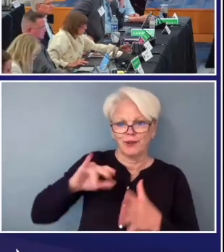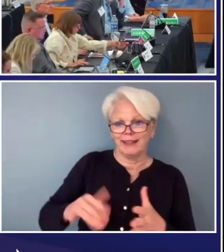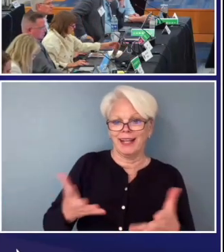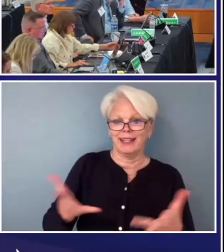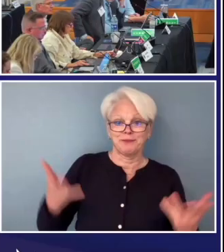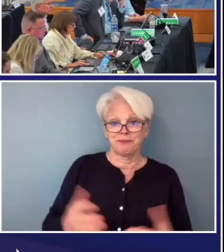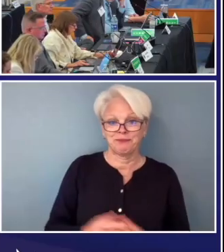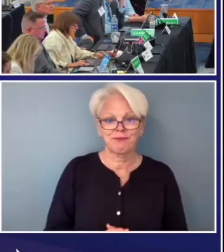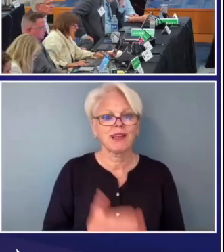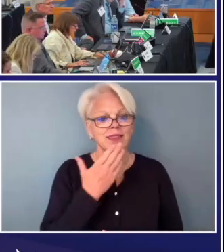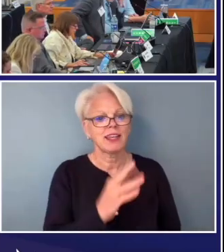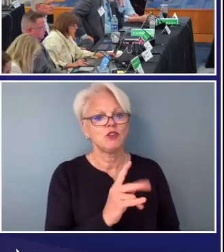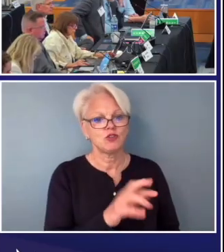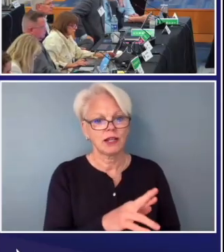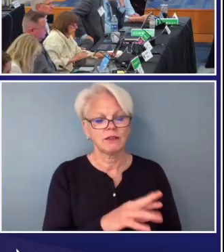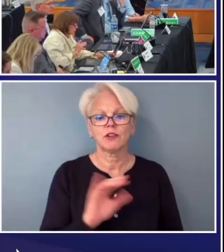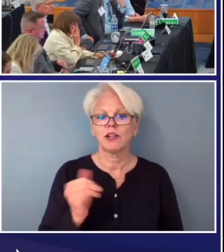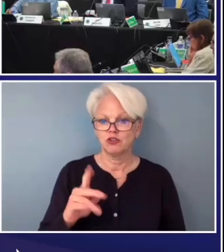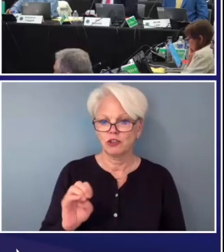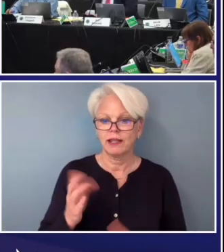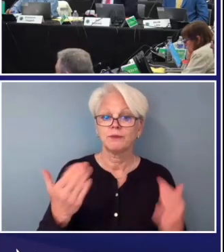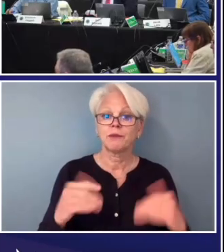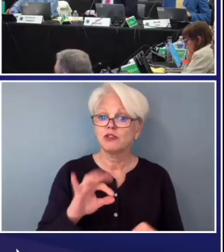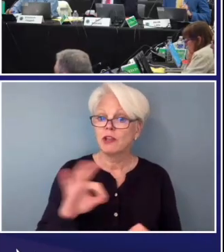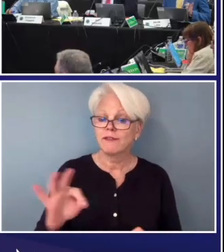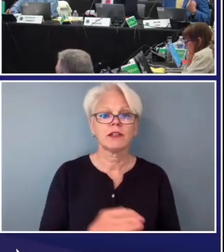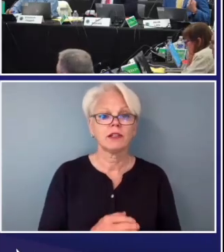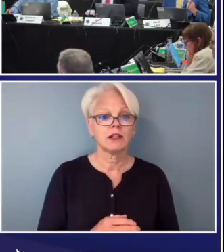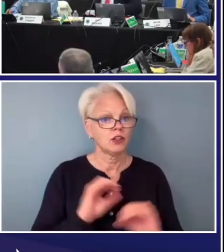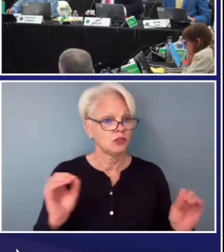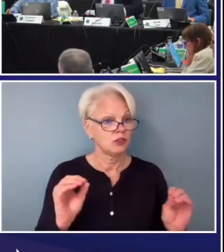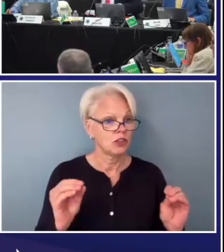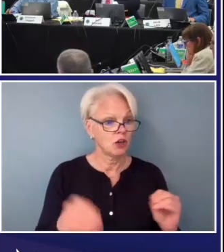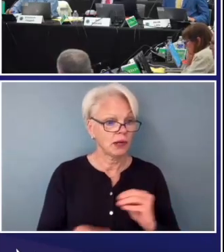Thank you, Jennifer. Thank you, Jake, Jeff. Okay, so you no additional cards? Can we skip to the next one, please?